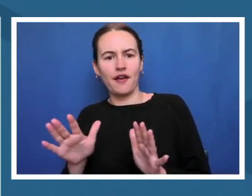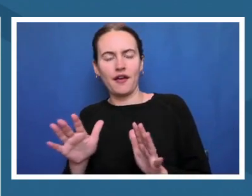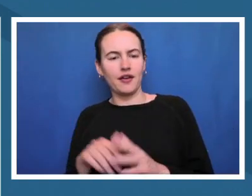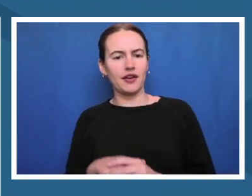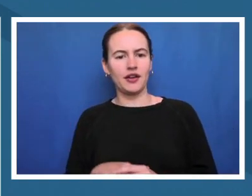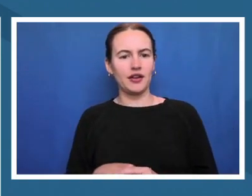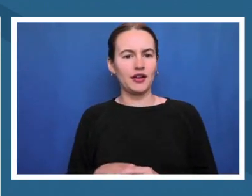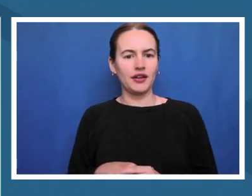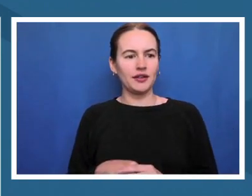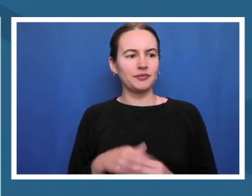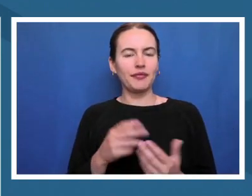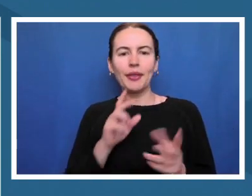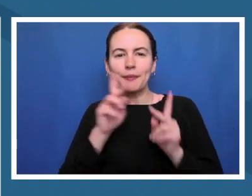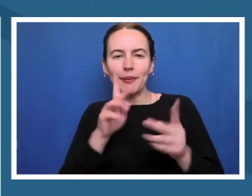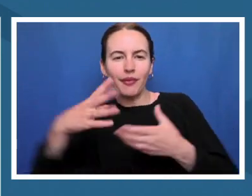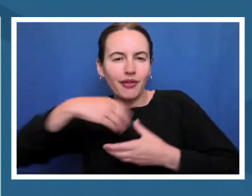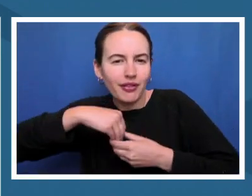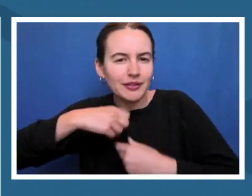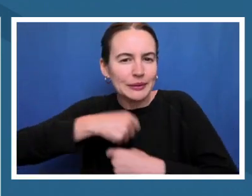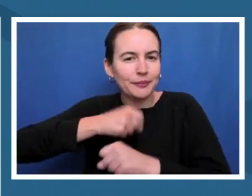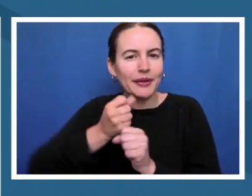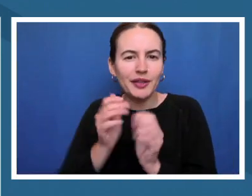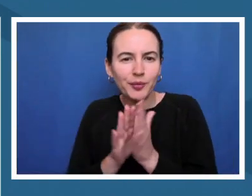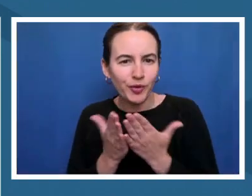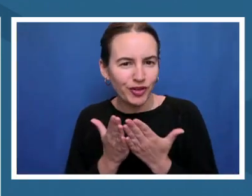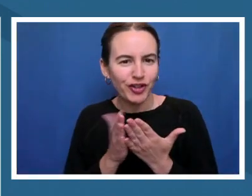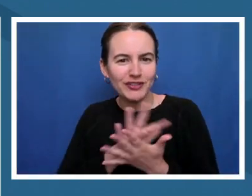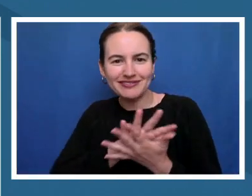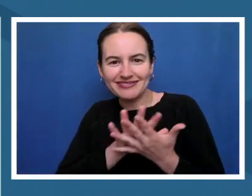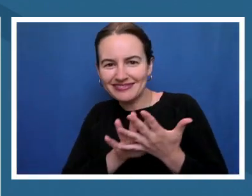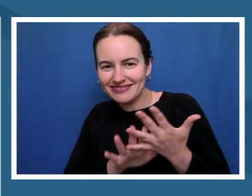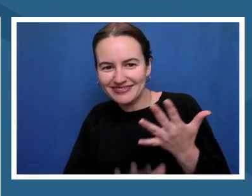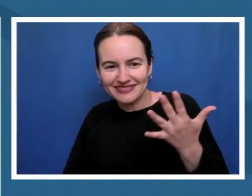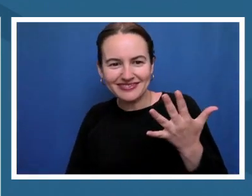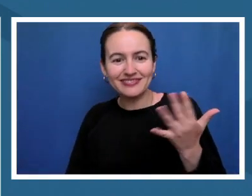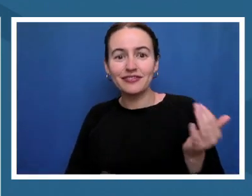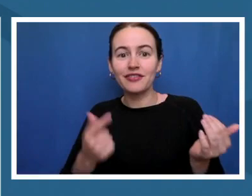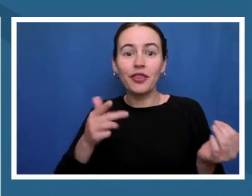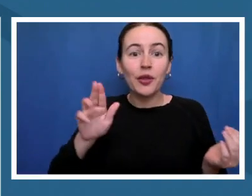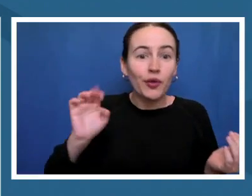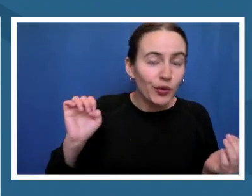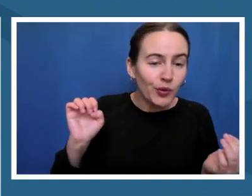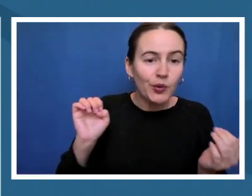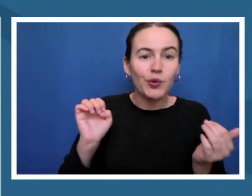people that are involved in making that that book um they're the glue you know